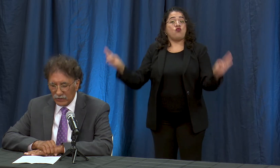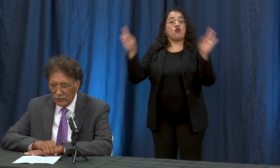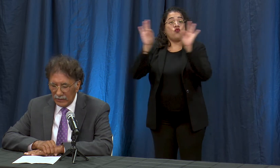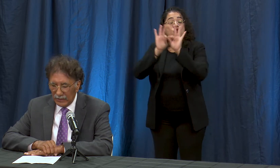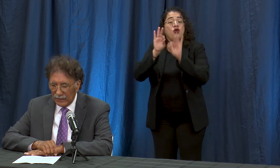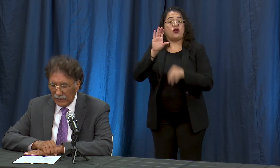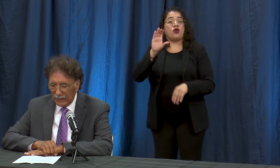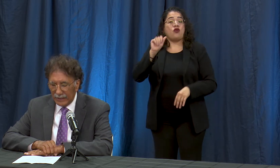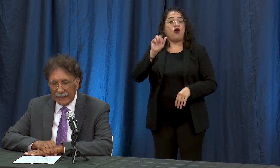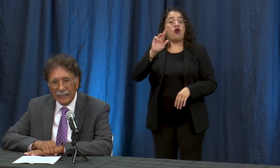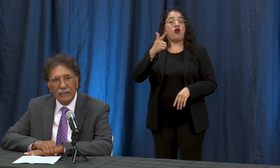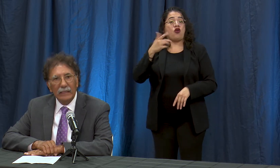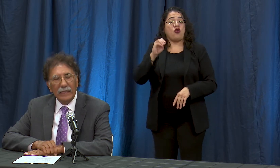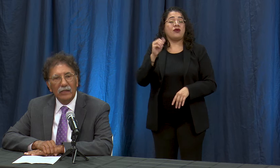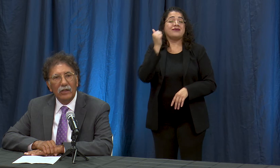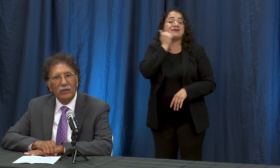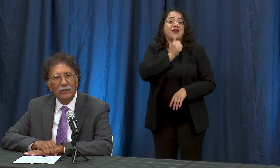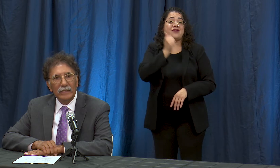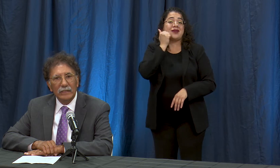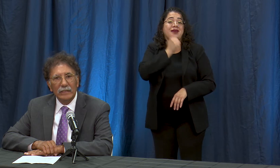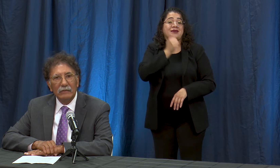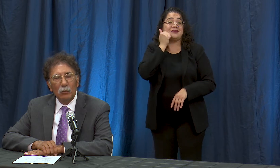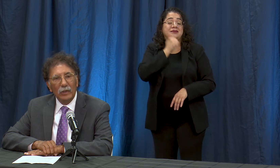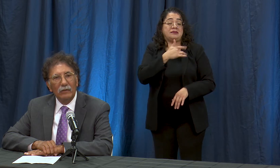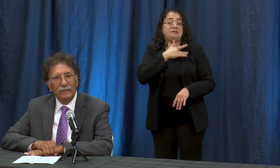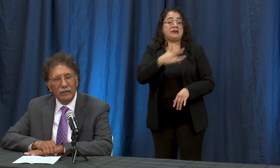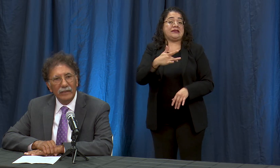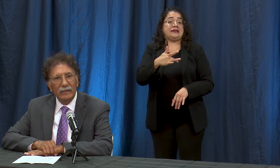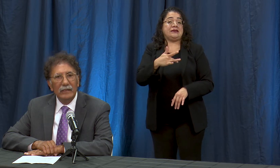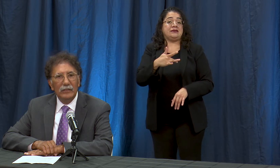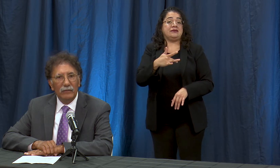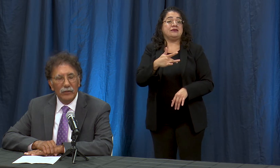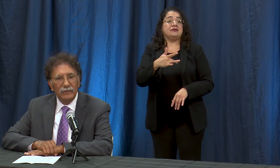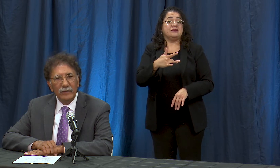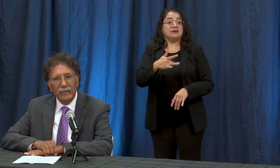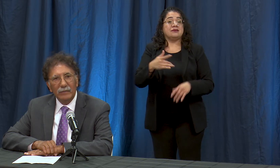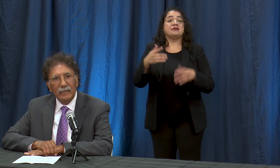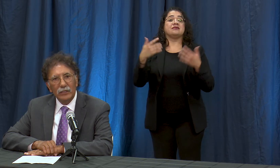and again that cargo is well varied, diversified but at this